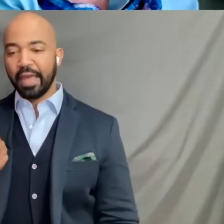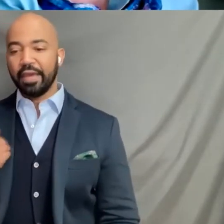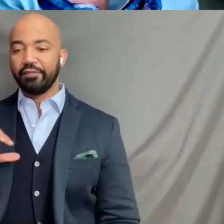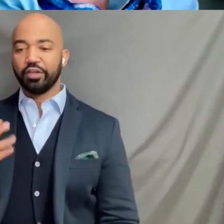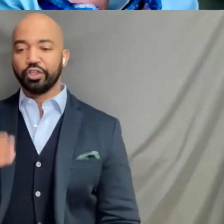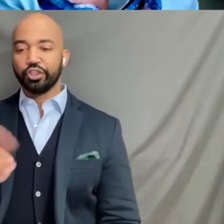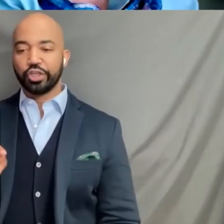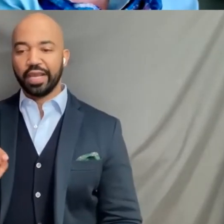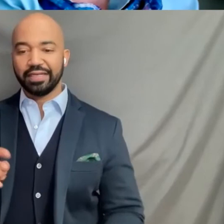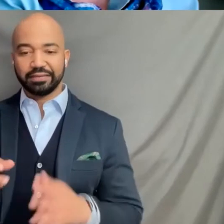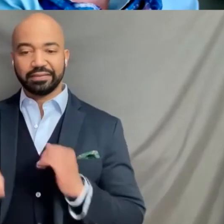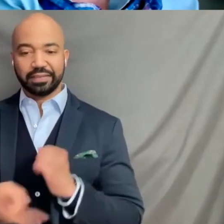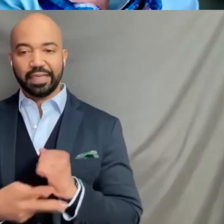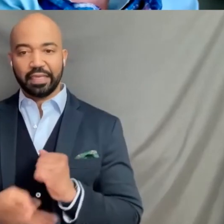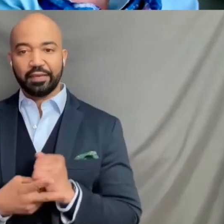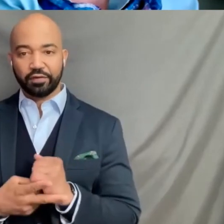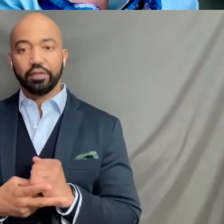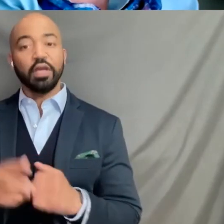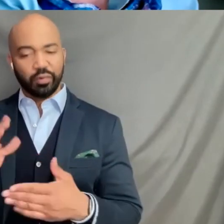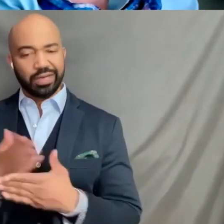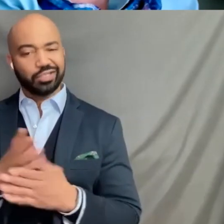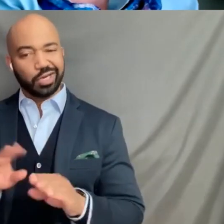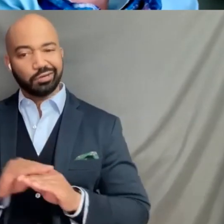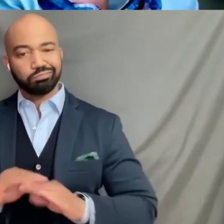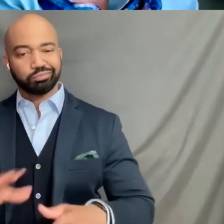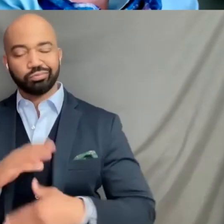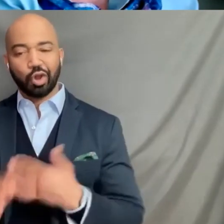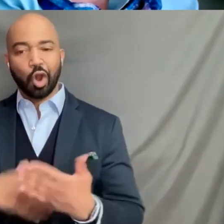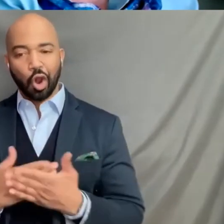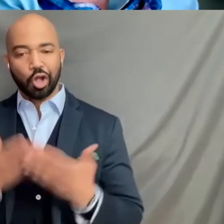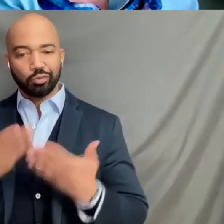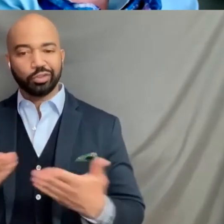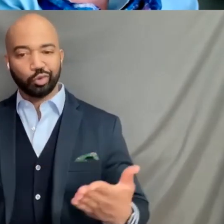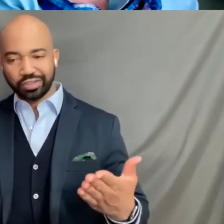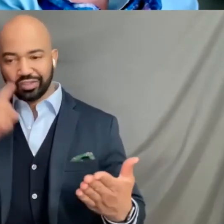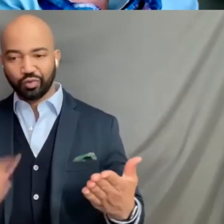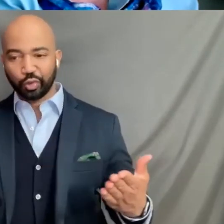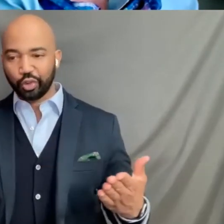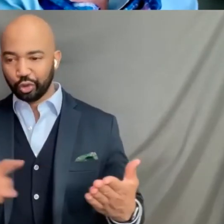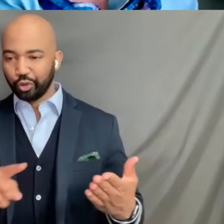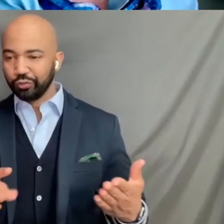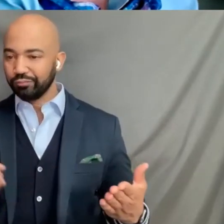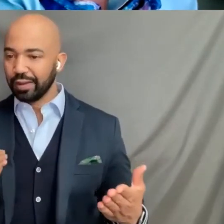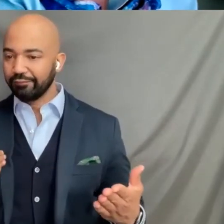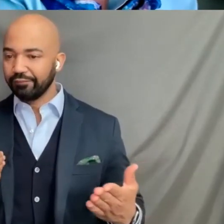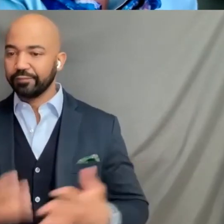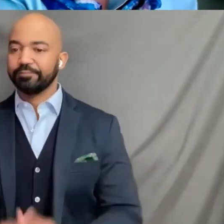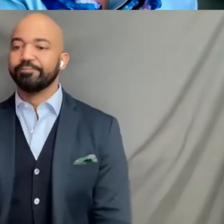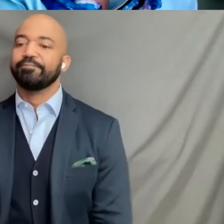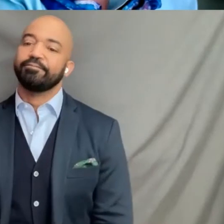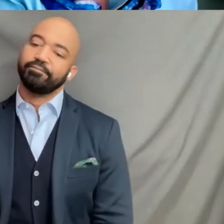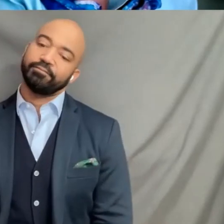and we can save out, share out all the resources. We'll compile those resources for folks. Okay, thank you.